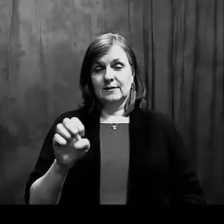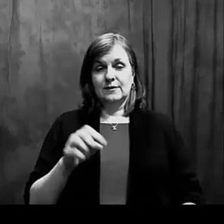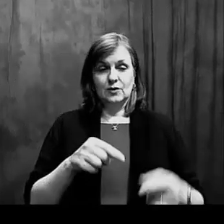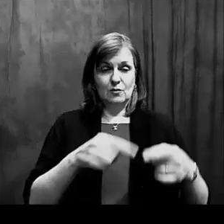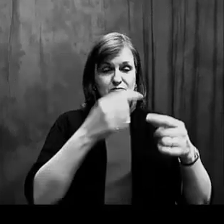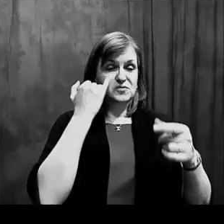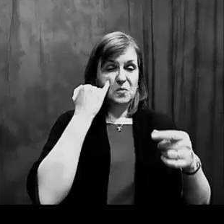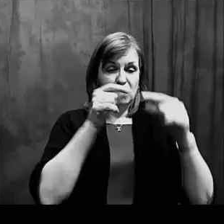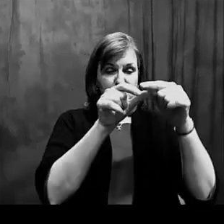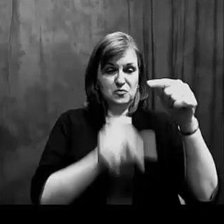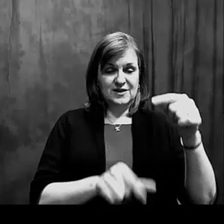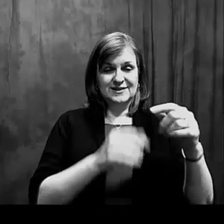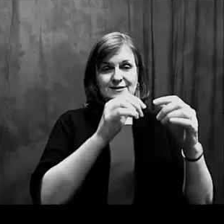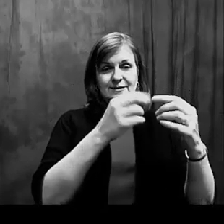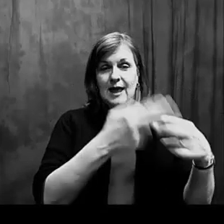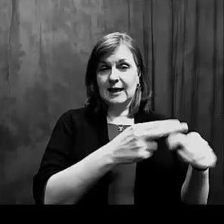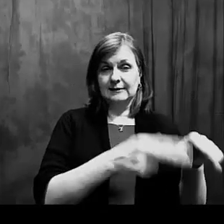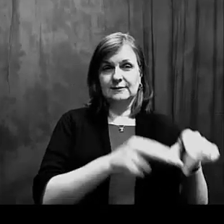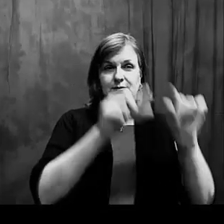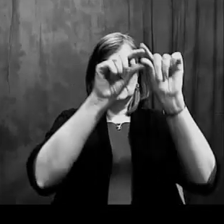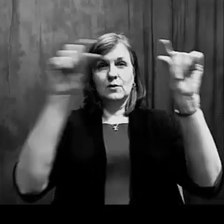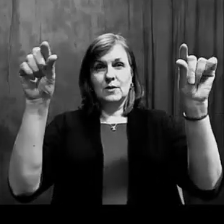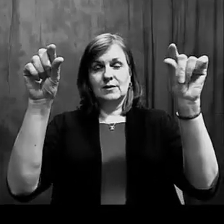this individual can go here -- it doesn't matter